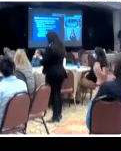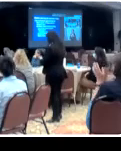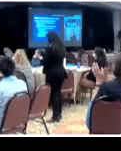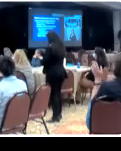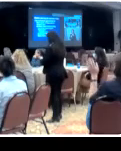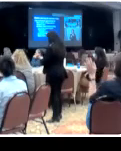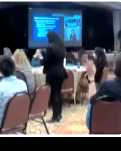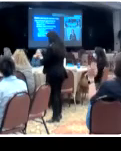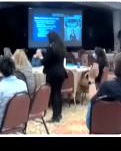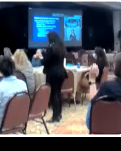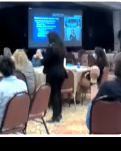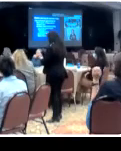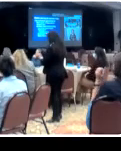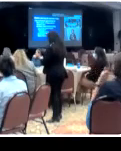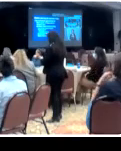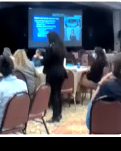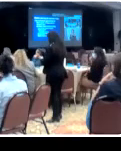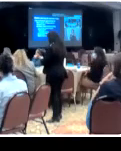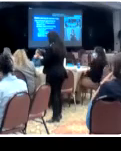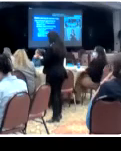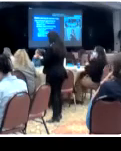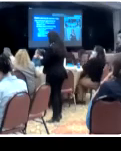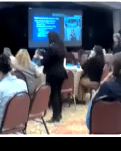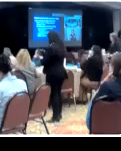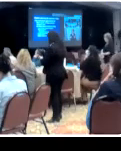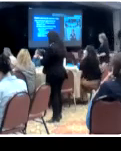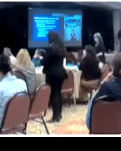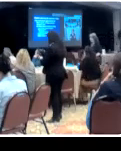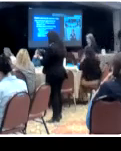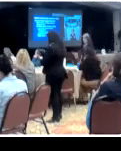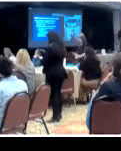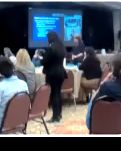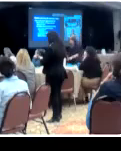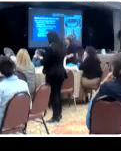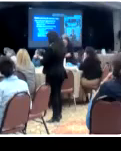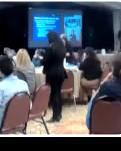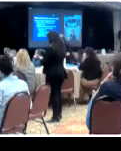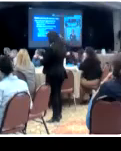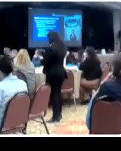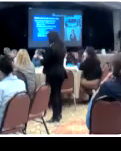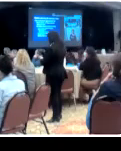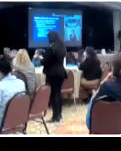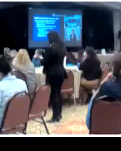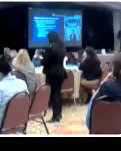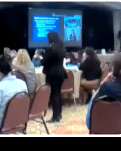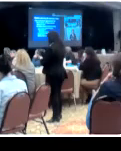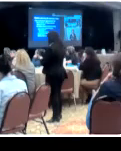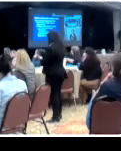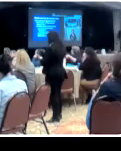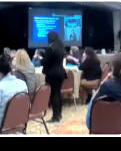Kailes: And frankly, some of us remember living on campus, living in a dorm. The first responders are not going to